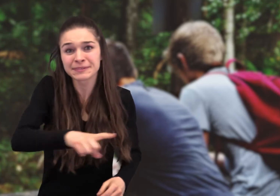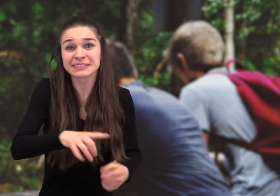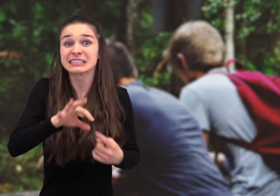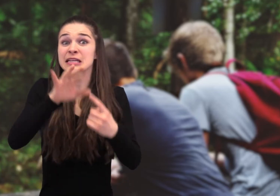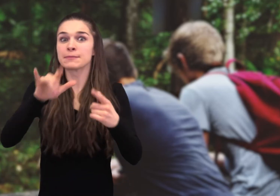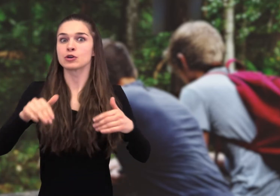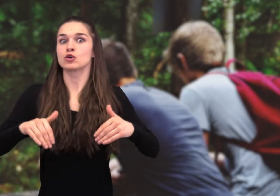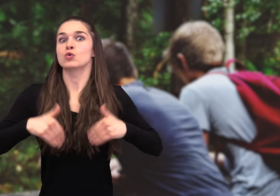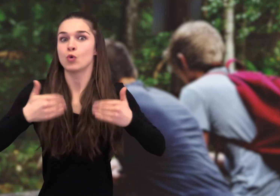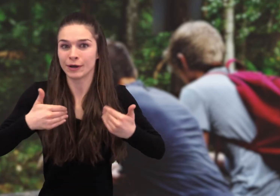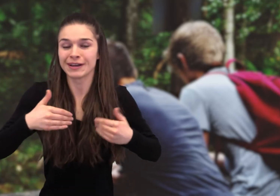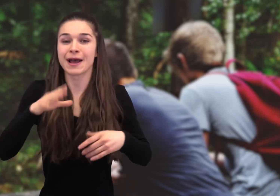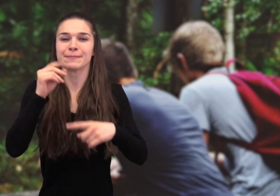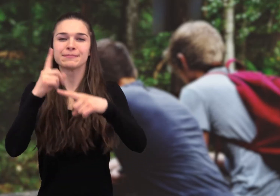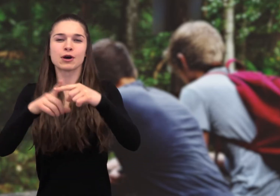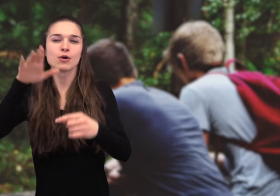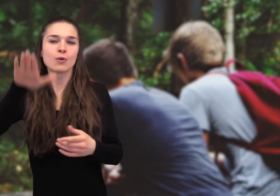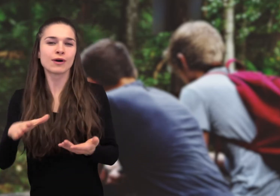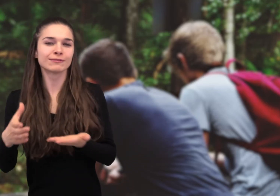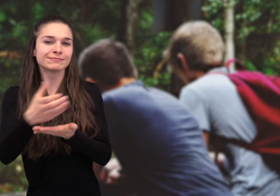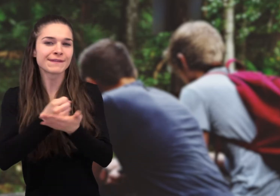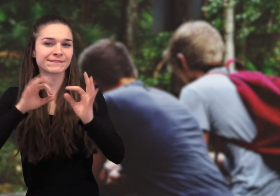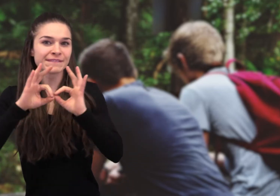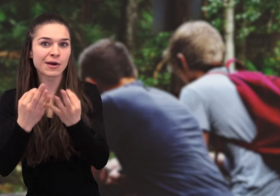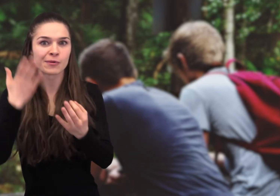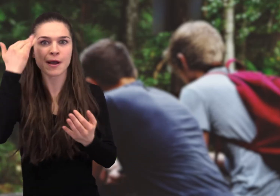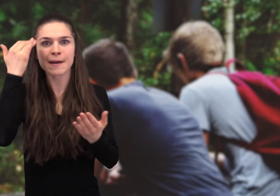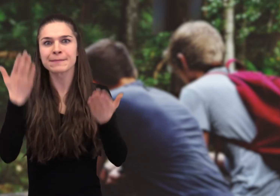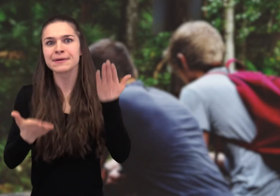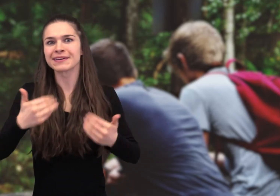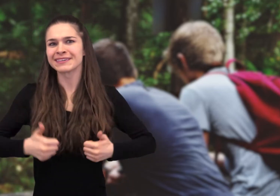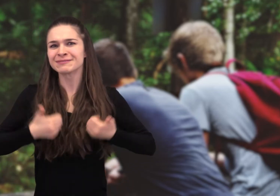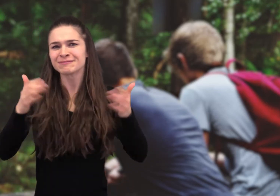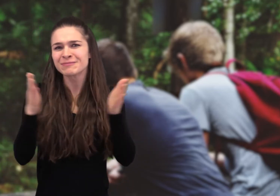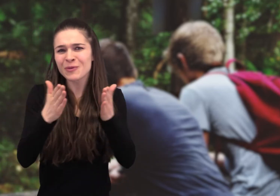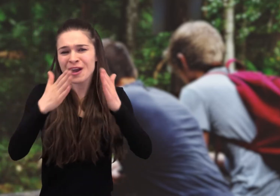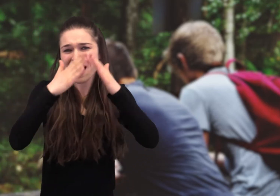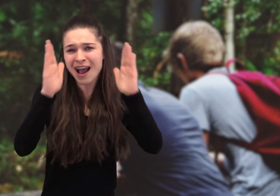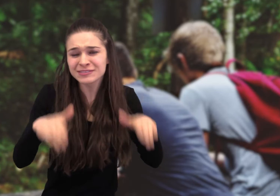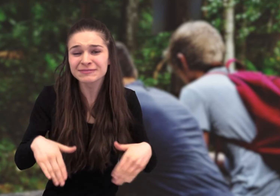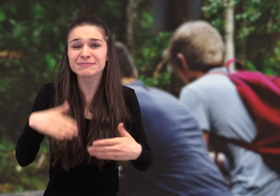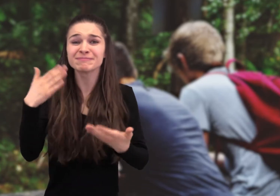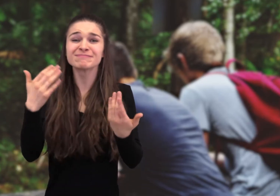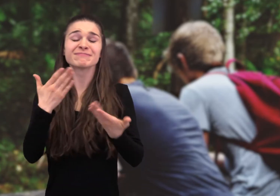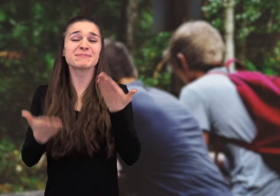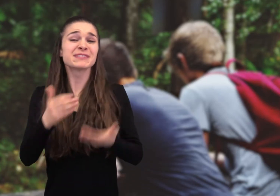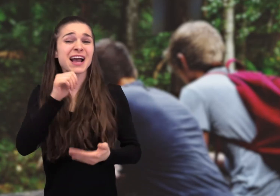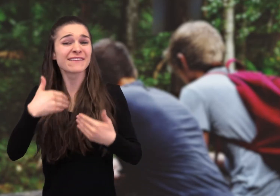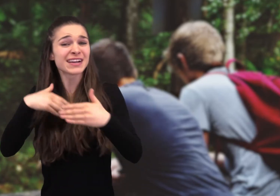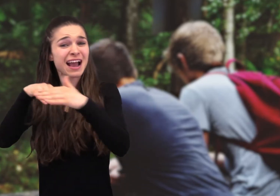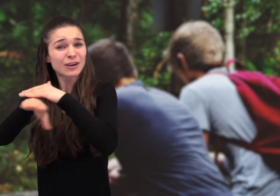especially on younger youth and youth in lower-income families since they may live in smaller homes and may not have reliable or